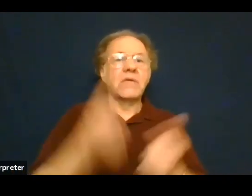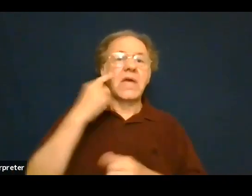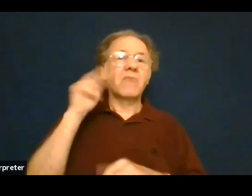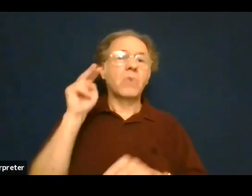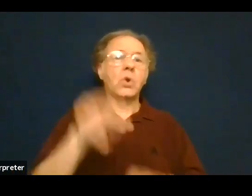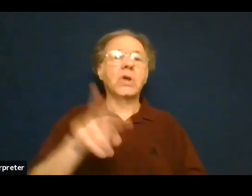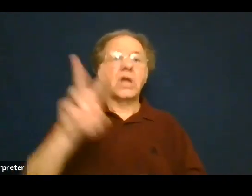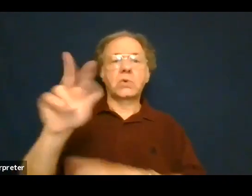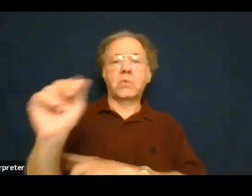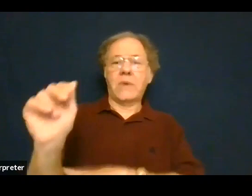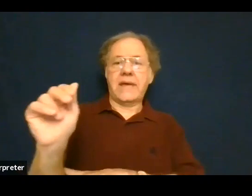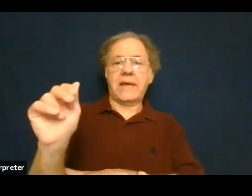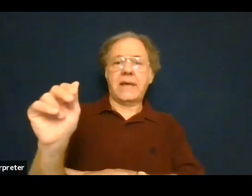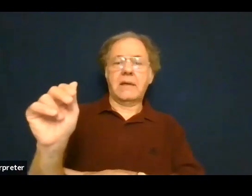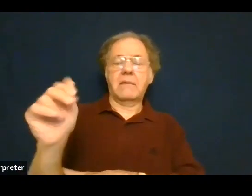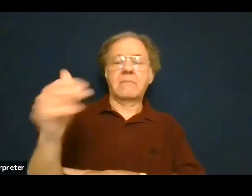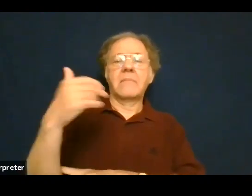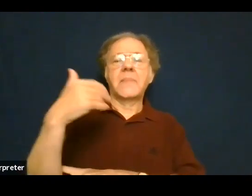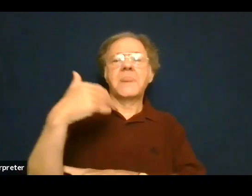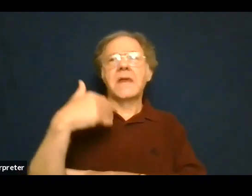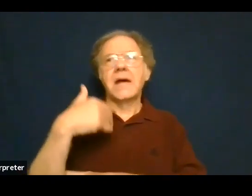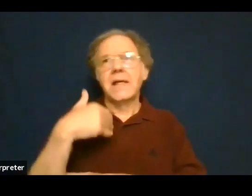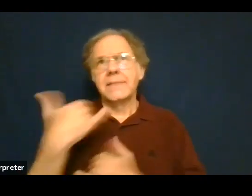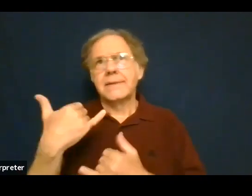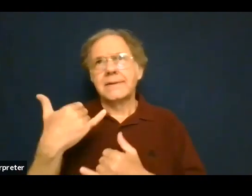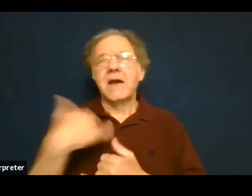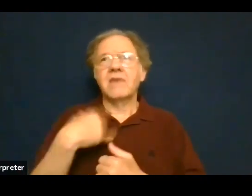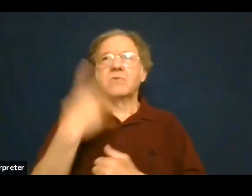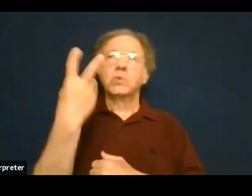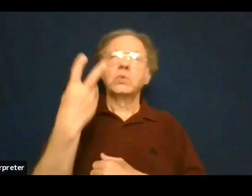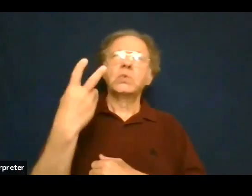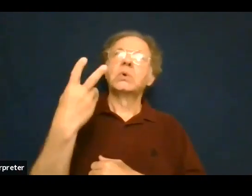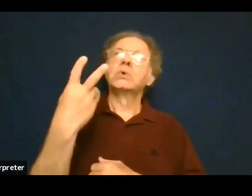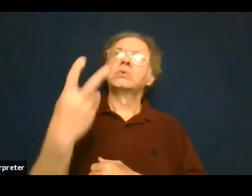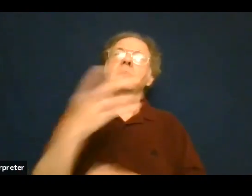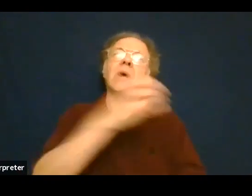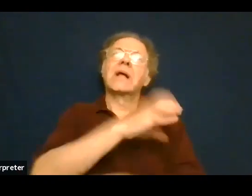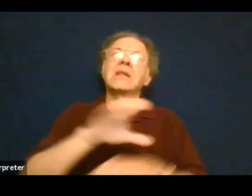there are two clinical trials already in progress.